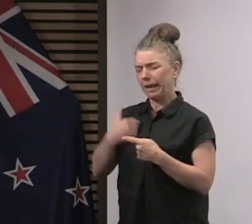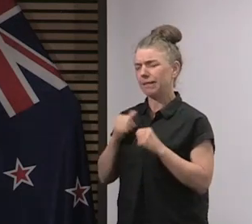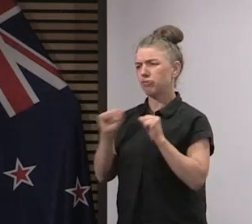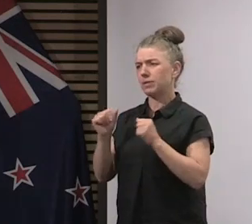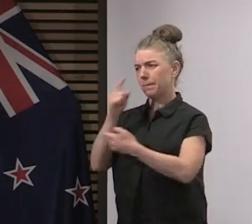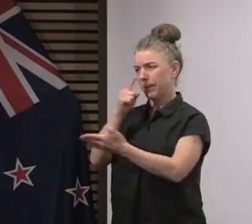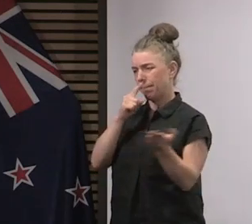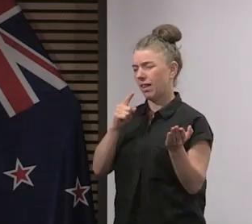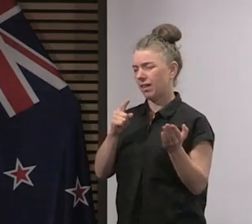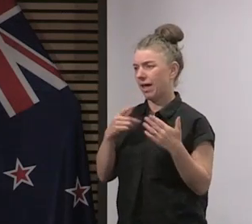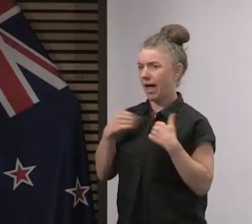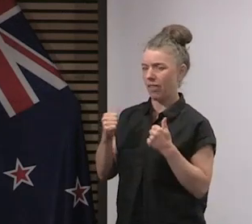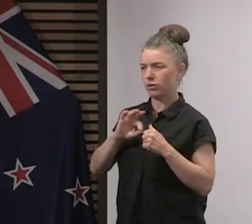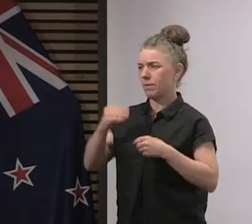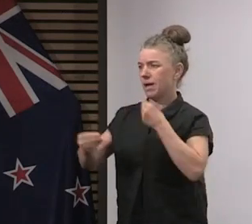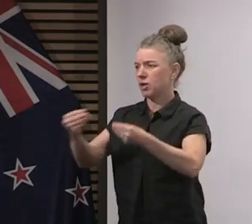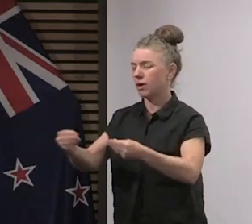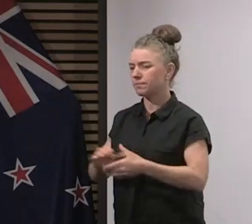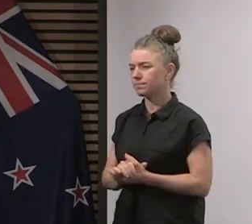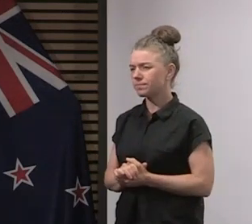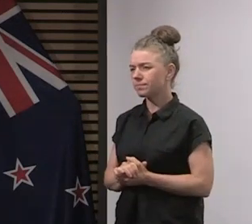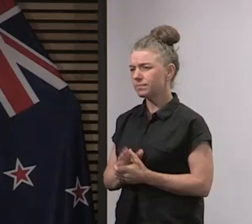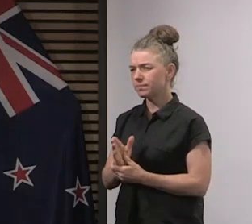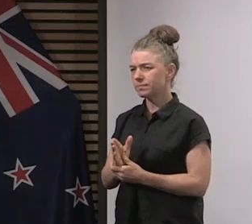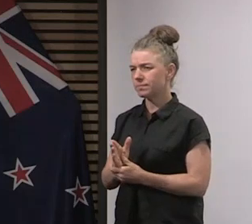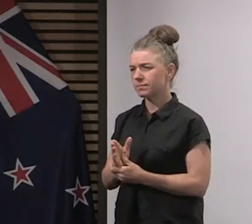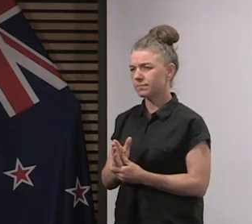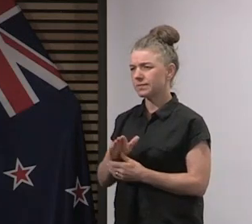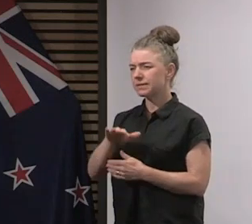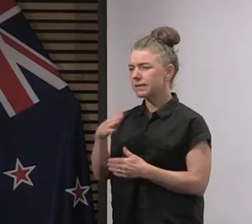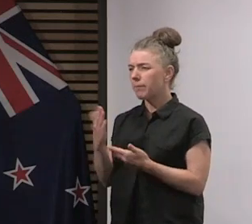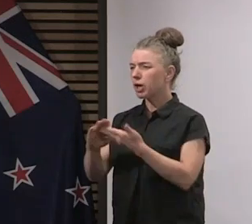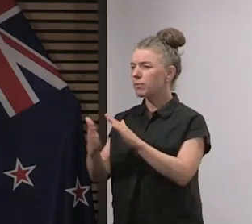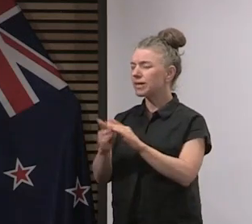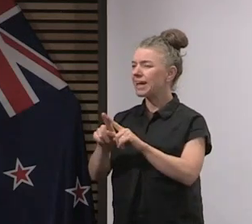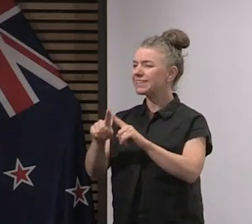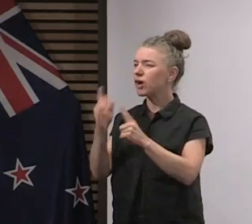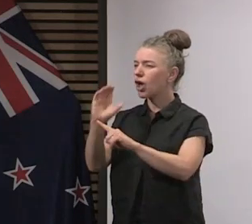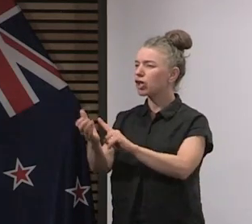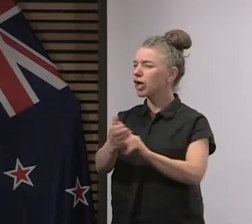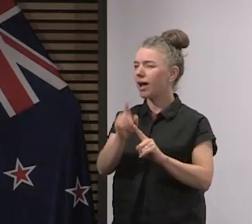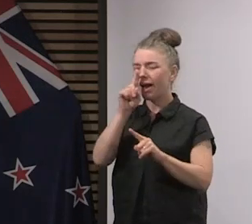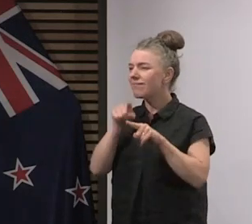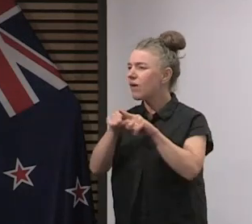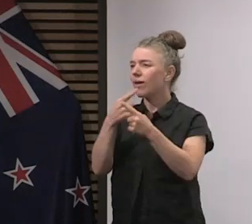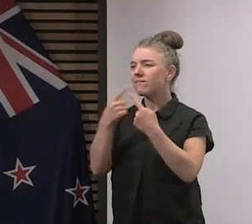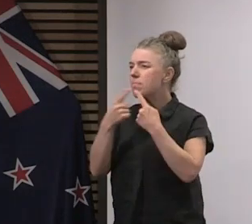arrangements that will allow us to have that level of public health protection and keep us at alert level 3.